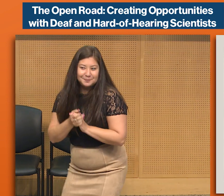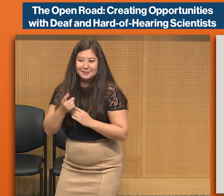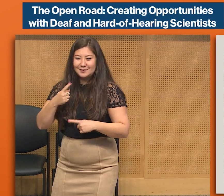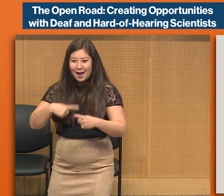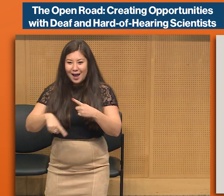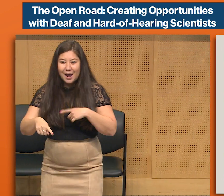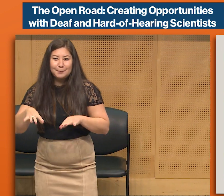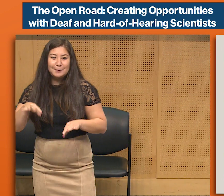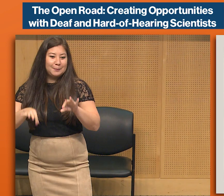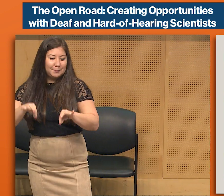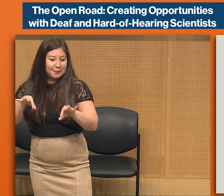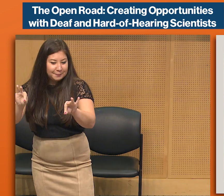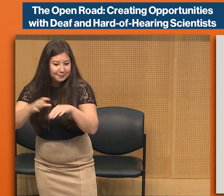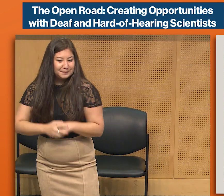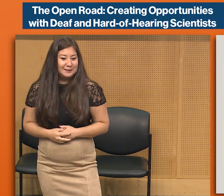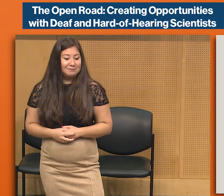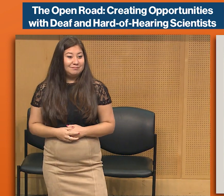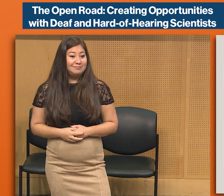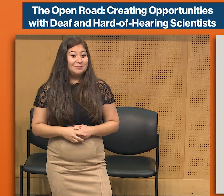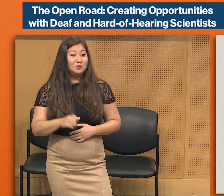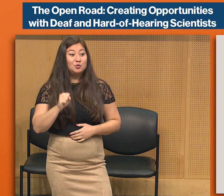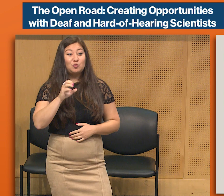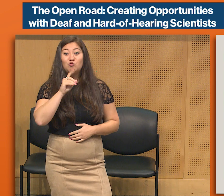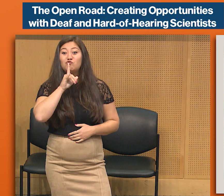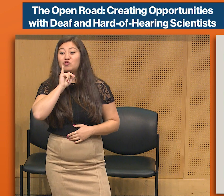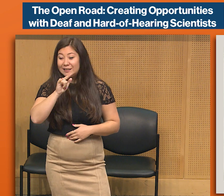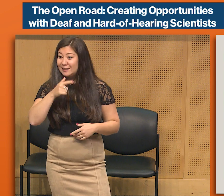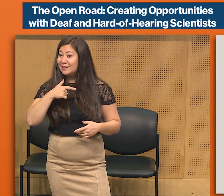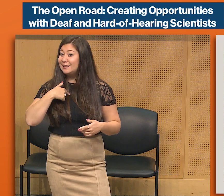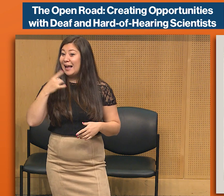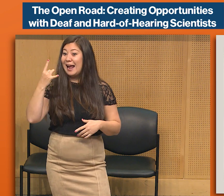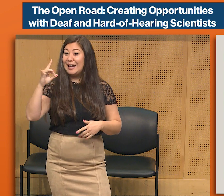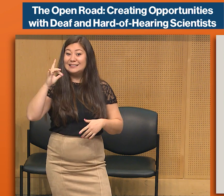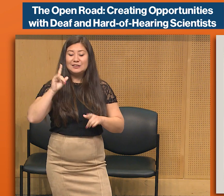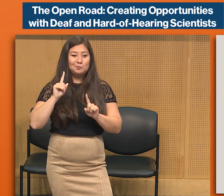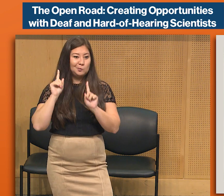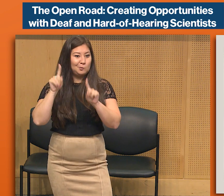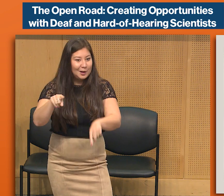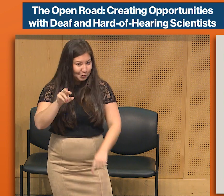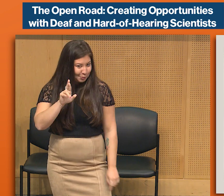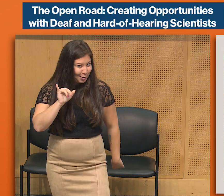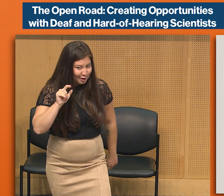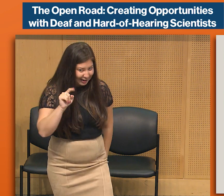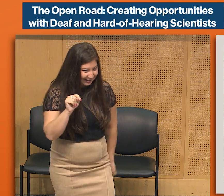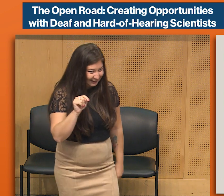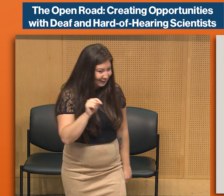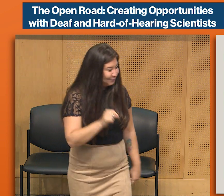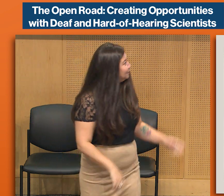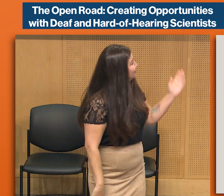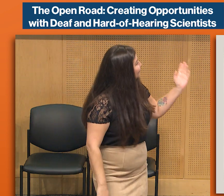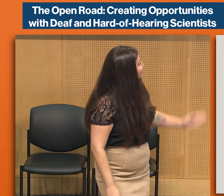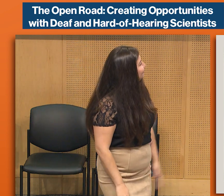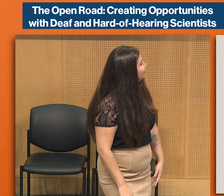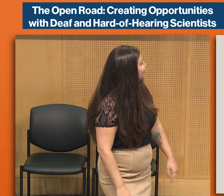I started to pick up some signs and transitioned to using American Sign Language when I came to RIT.